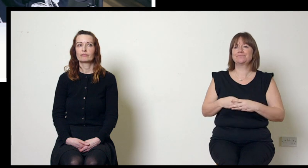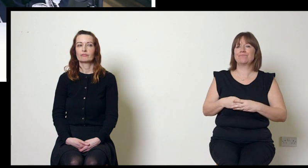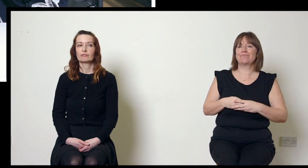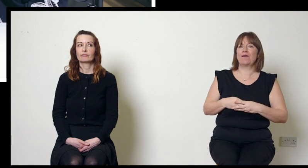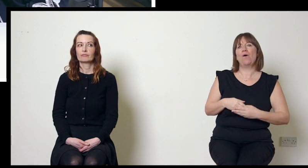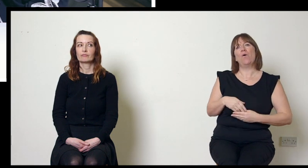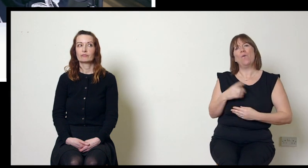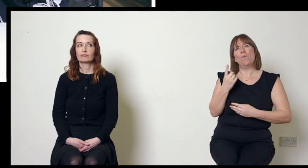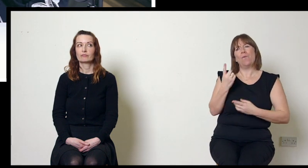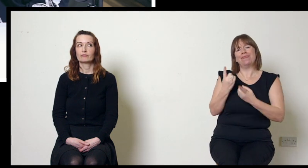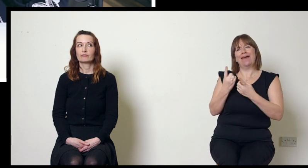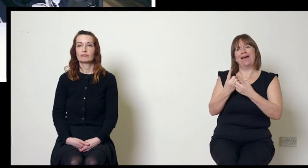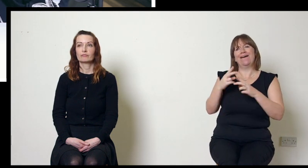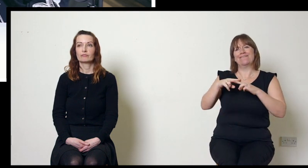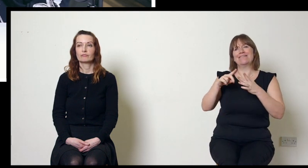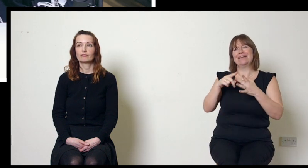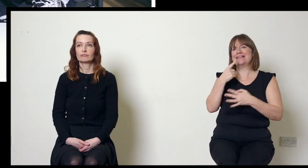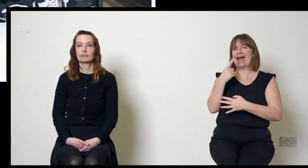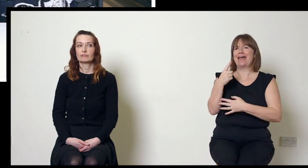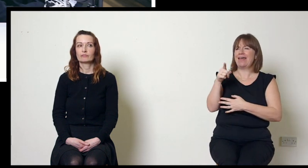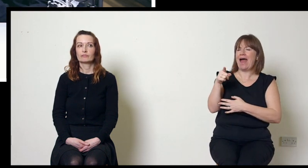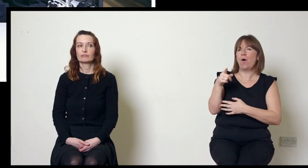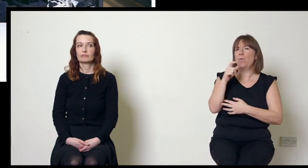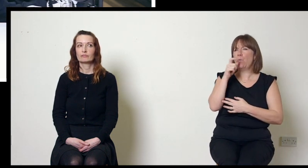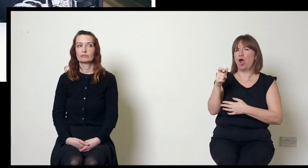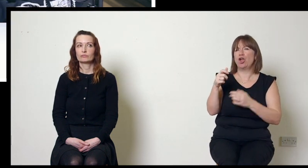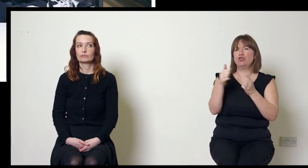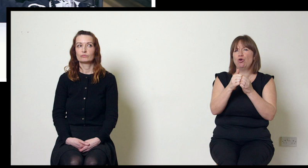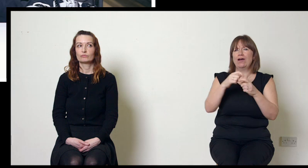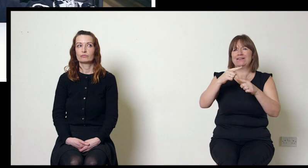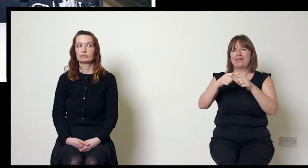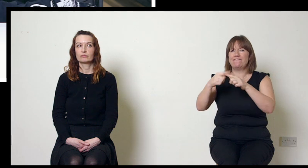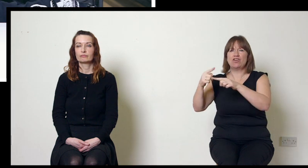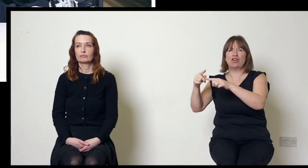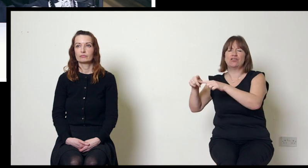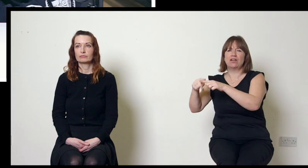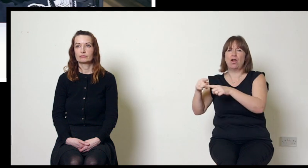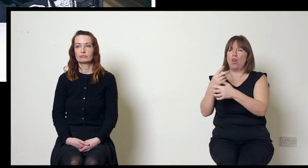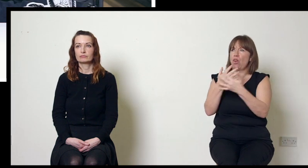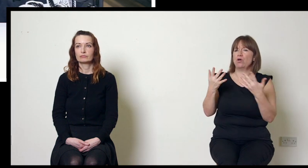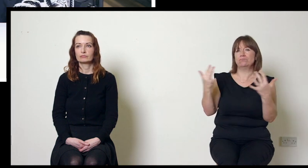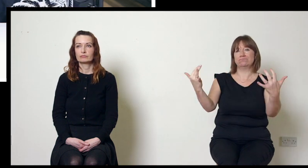in the space was about again, it comes back to that word neurodivergence and that boom. Lots of people that came in and spoke to Fi